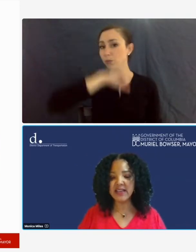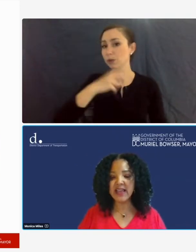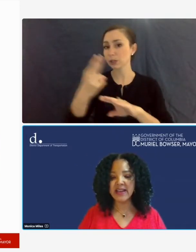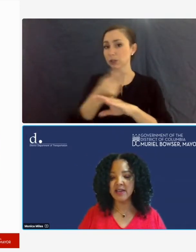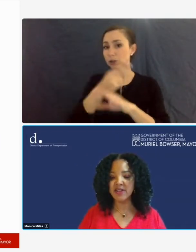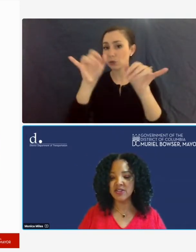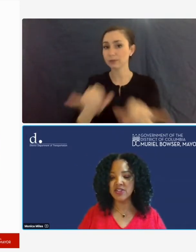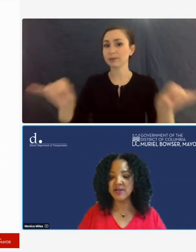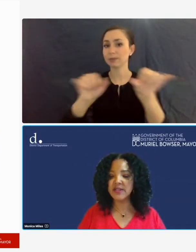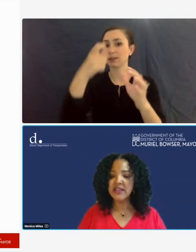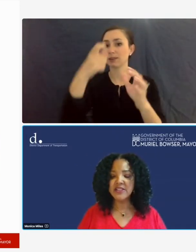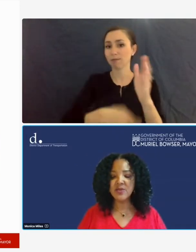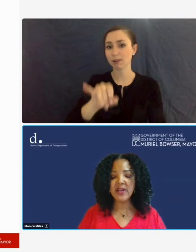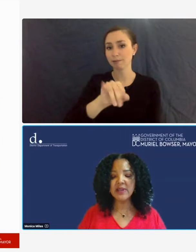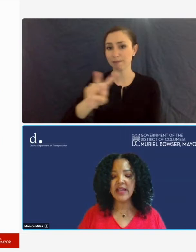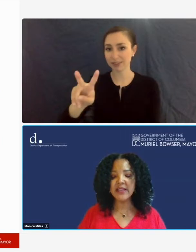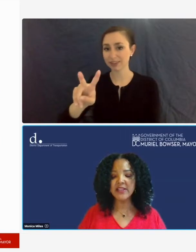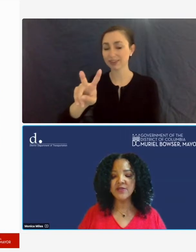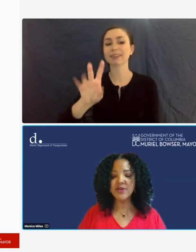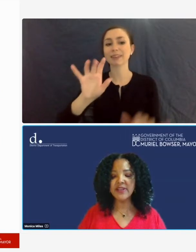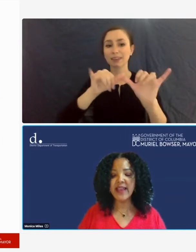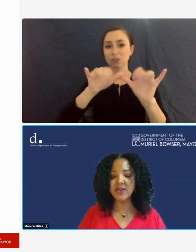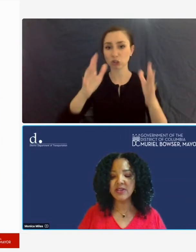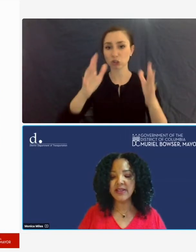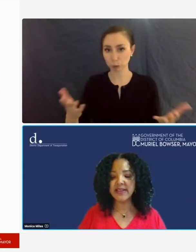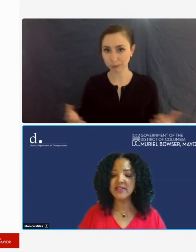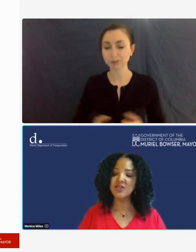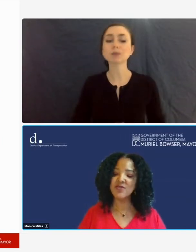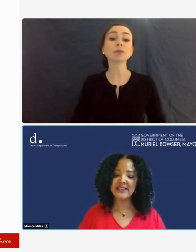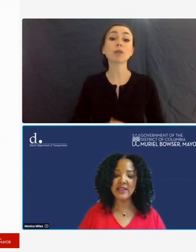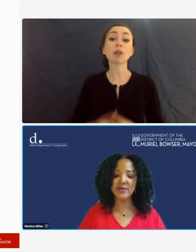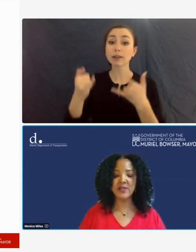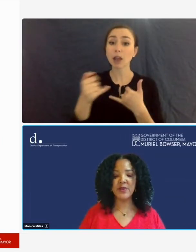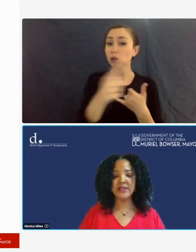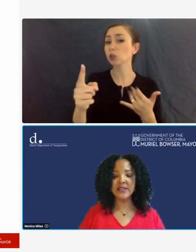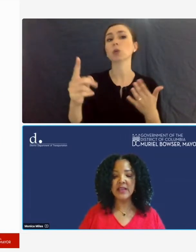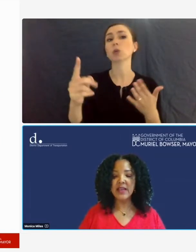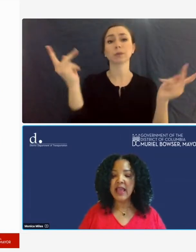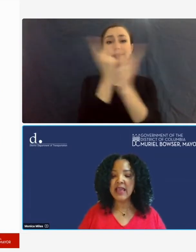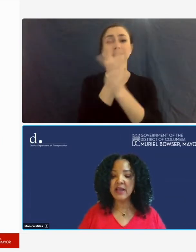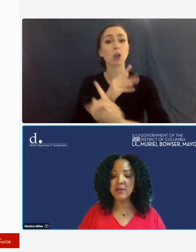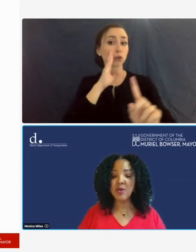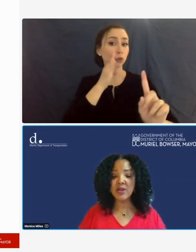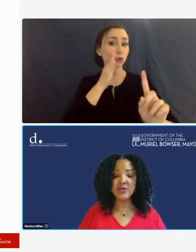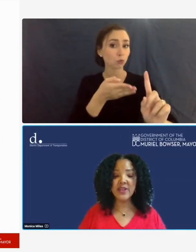engineering so what i would like is for you to calculate direct salary expense and also calculate